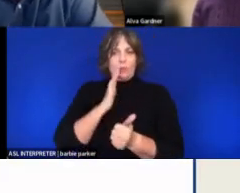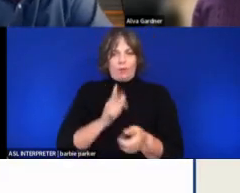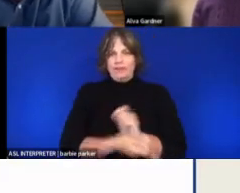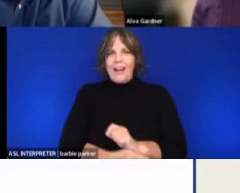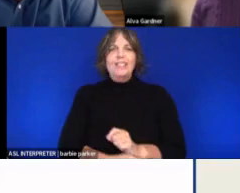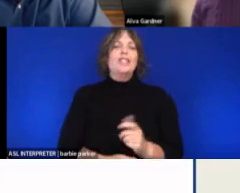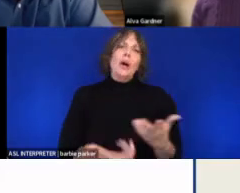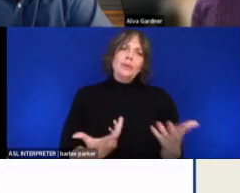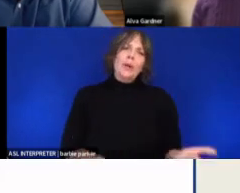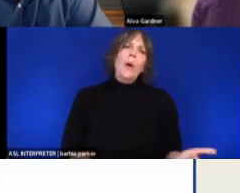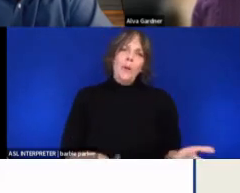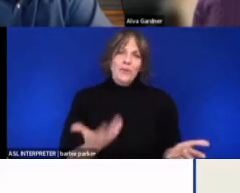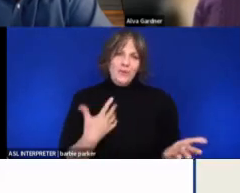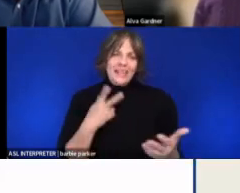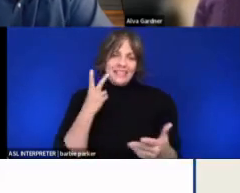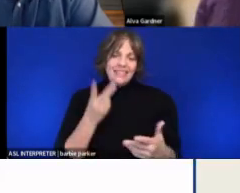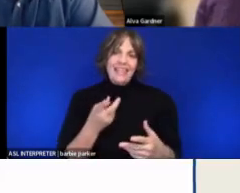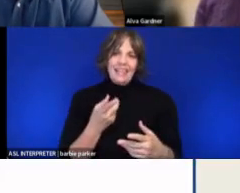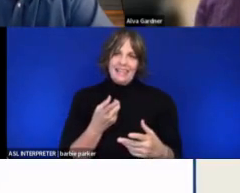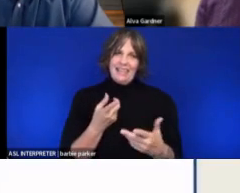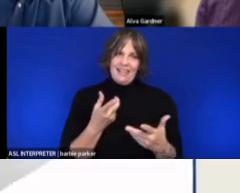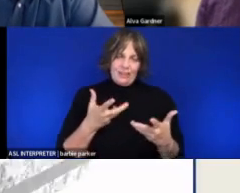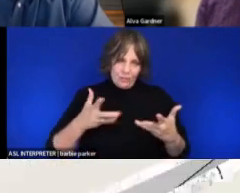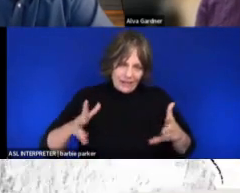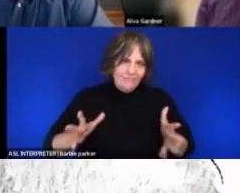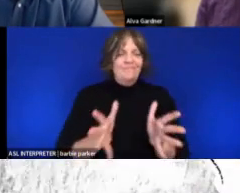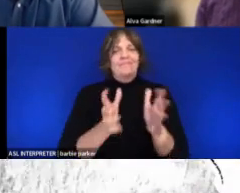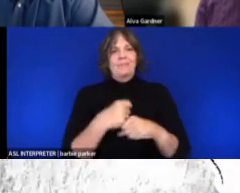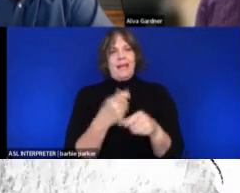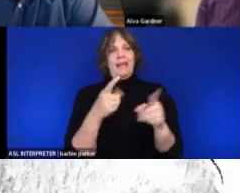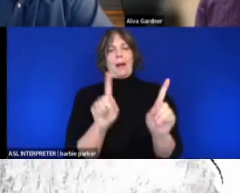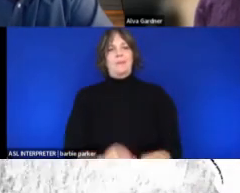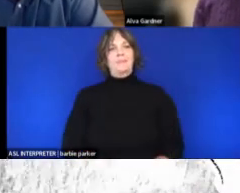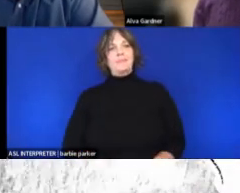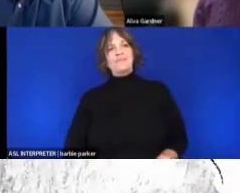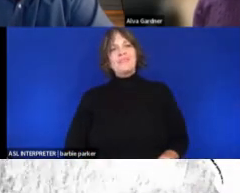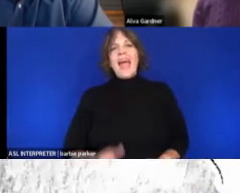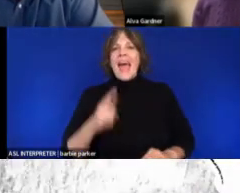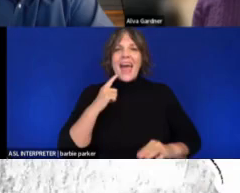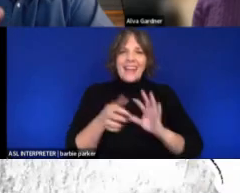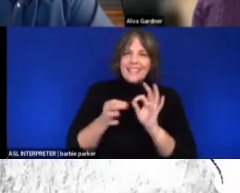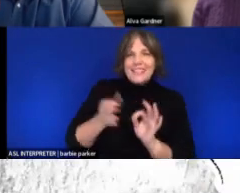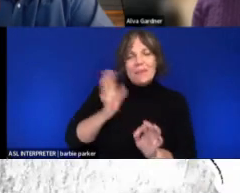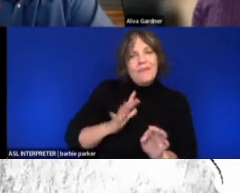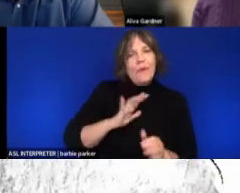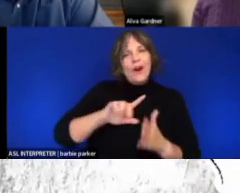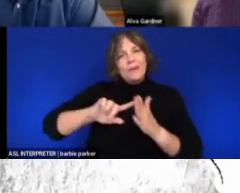make that happen. Okay? And so, as I said, it all begins and ends with leadership. And so as